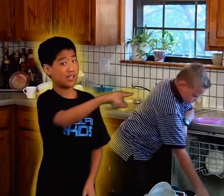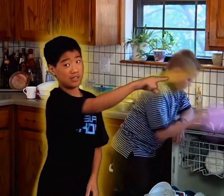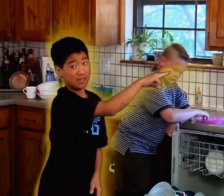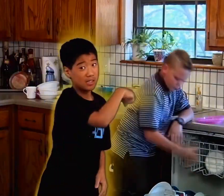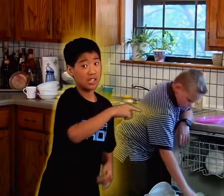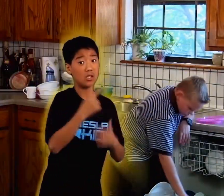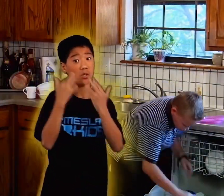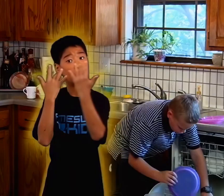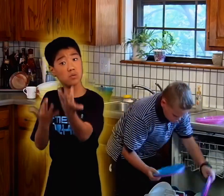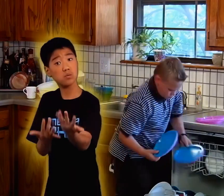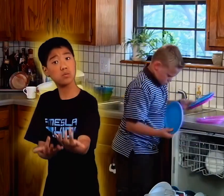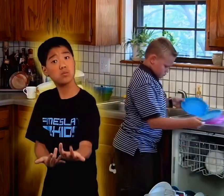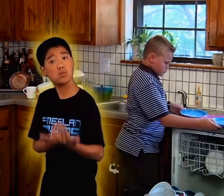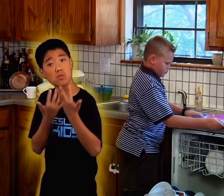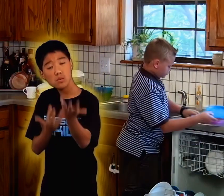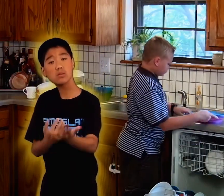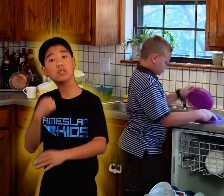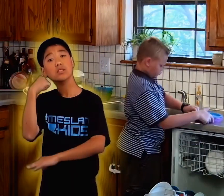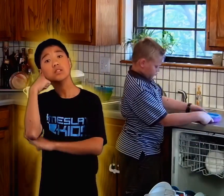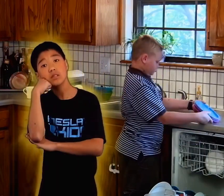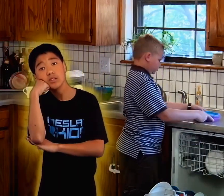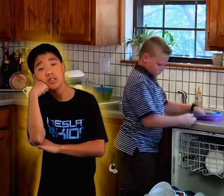DO WHAT YOU'RE SUPPOSED TO DO. DON'T MAKE OTHERS WAIT FOR YOU.